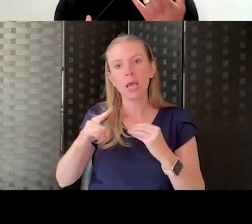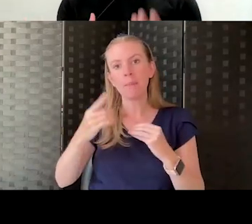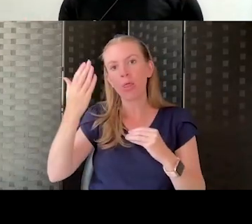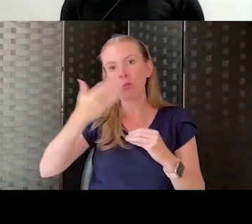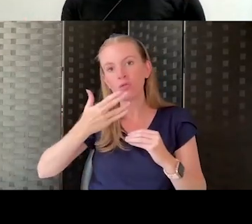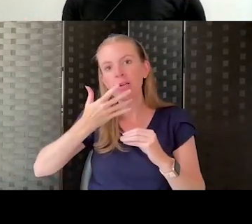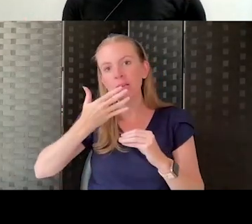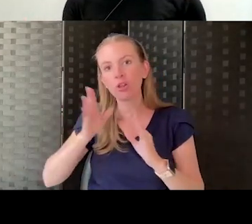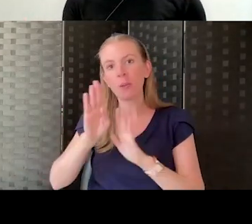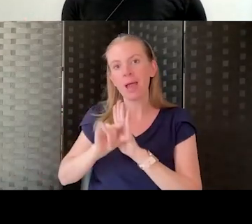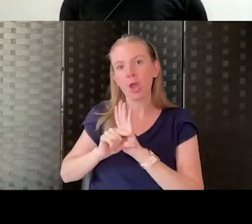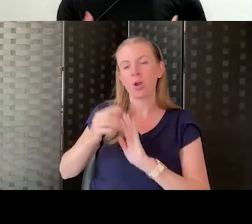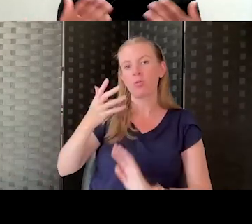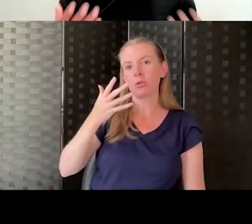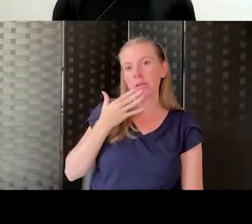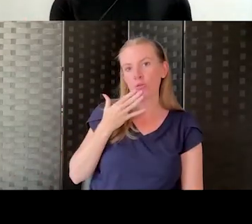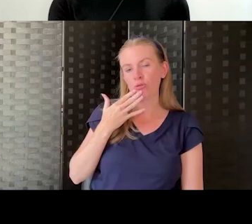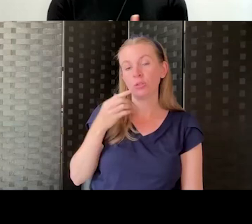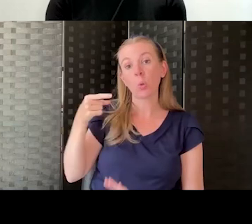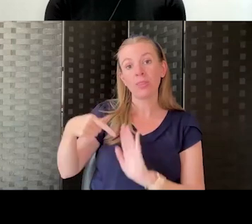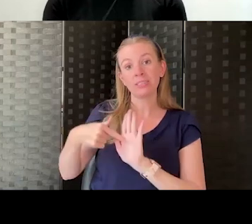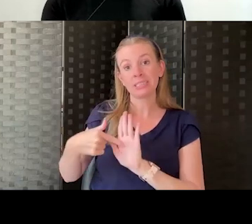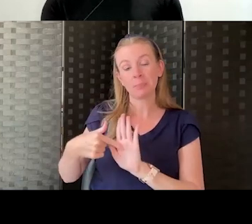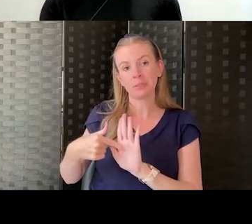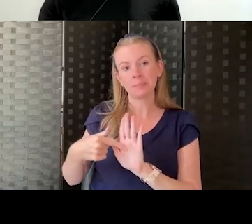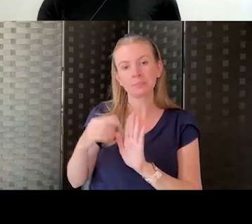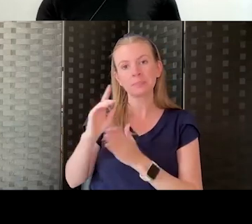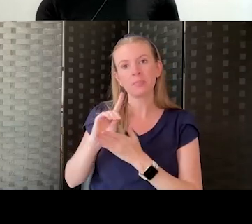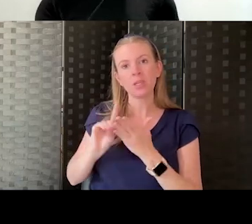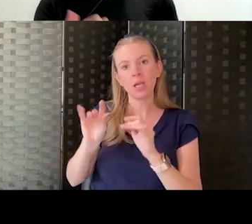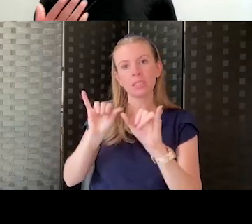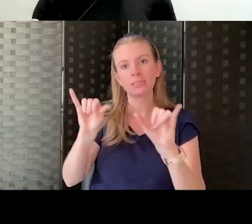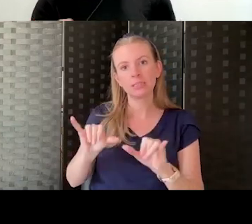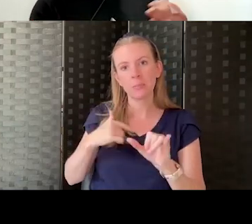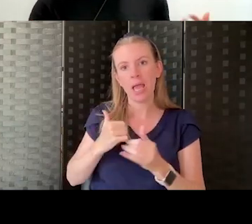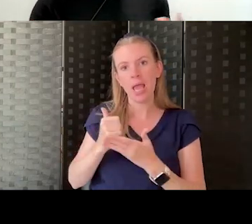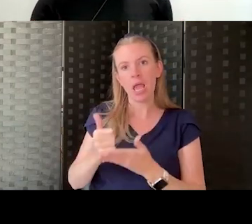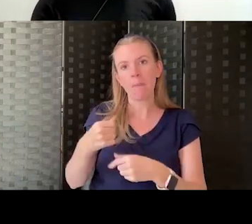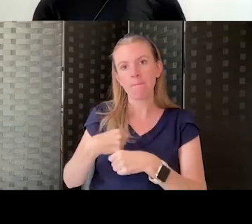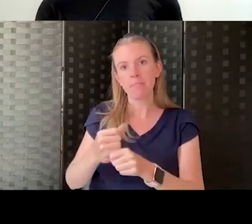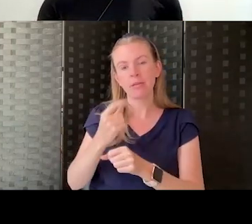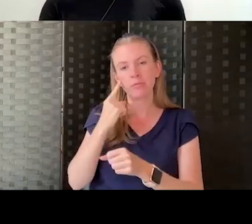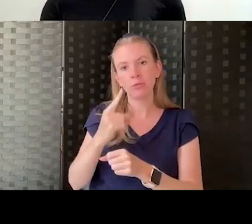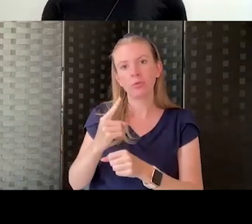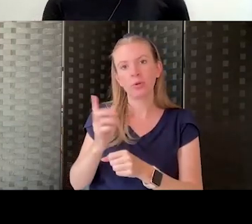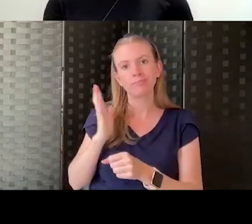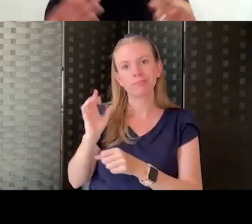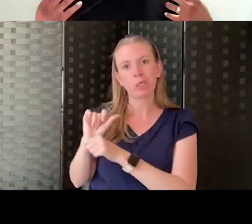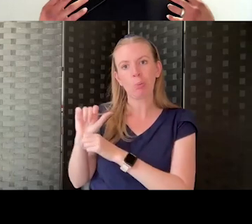the background color. This is a design system that I helped build for a previous employer.